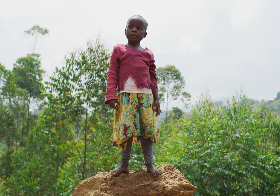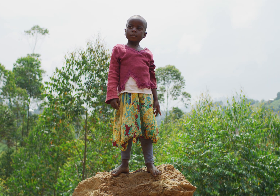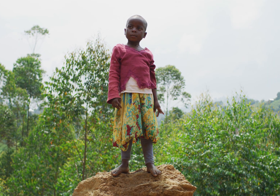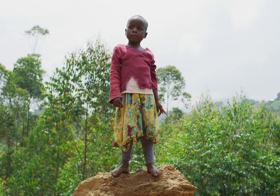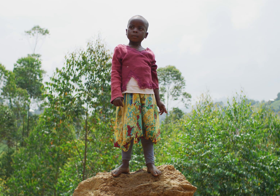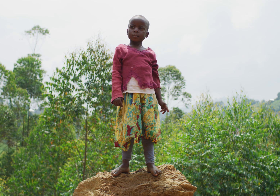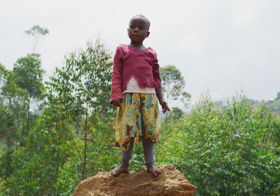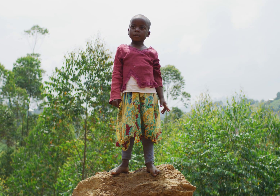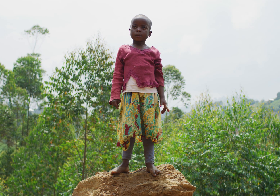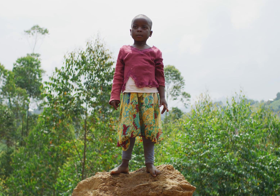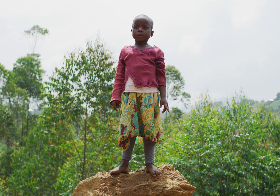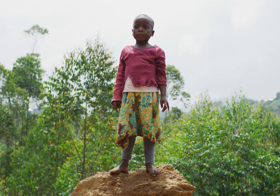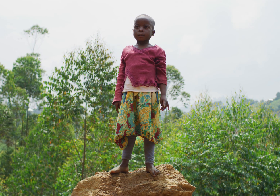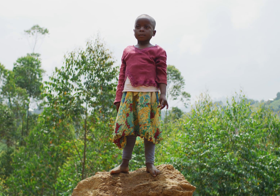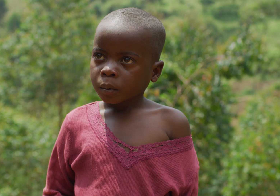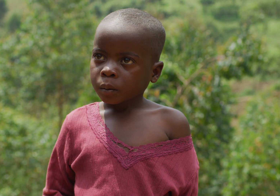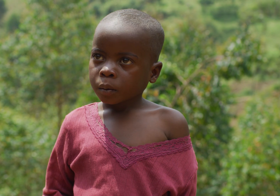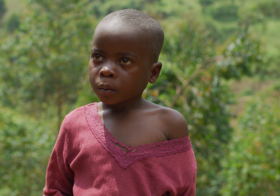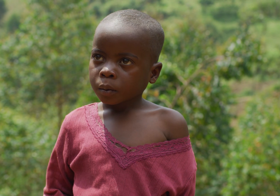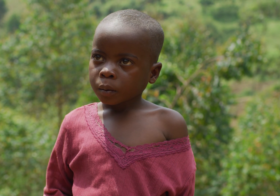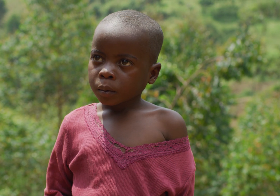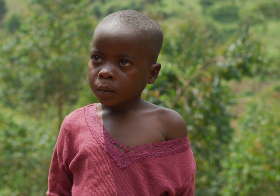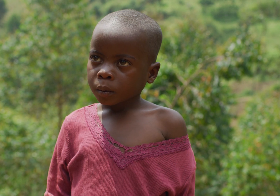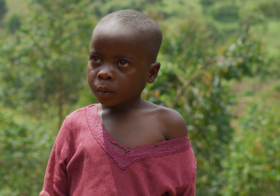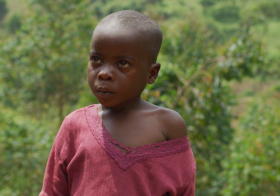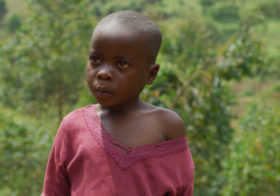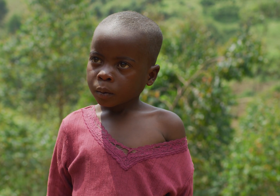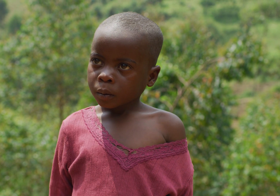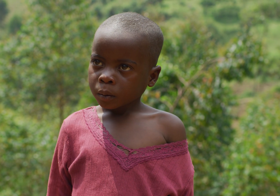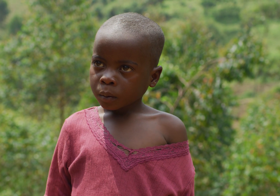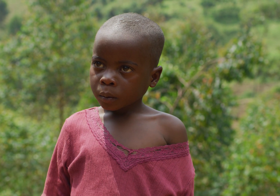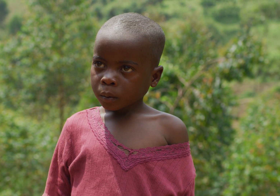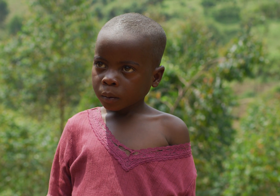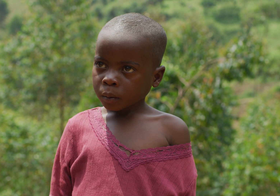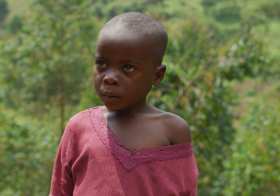You're left without a community because no one knows your language, what you're going through.